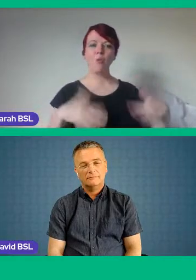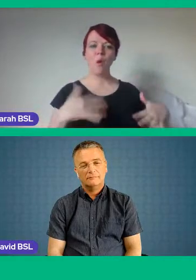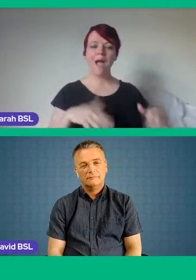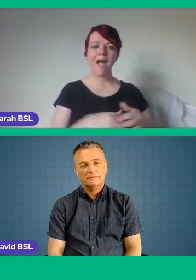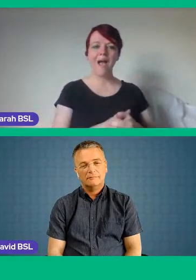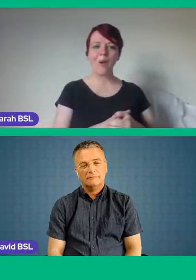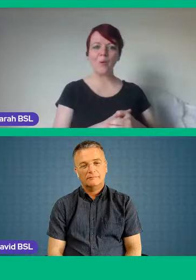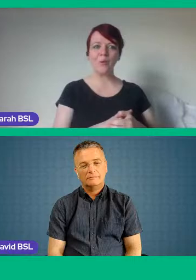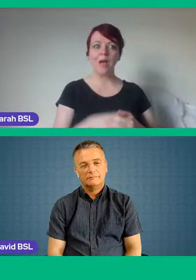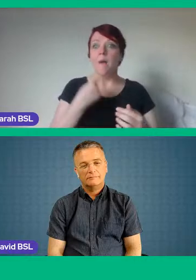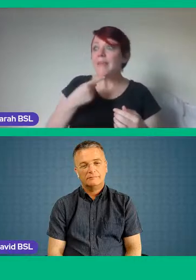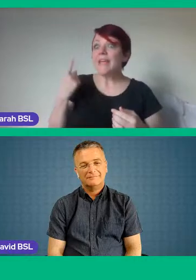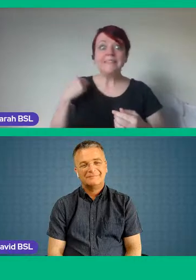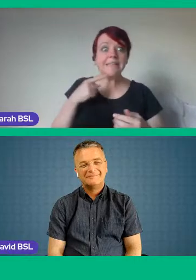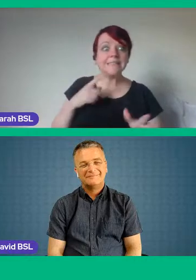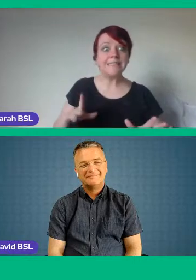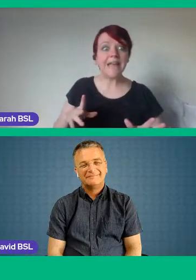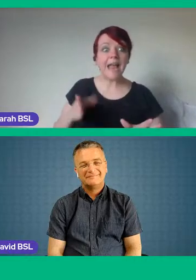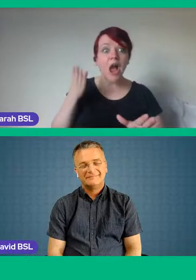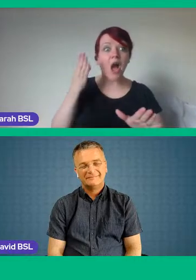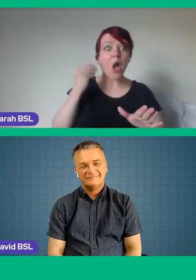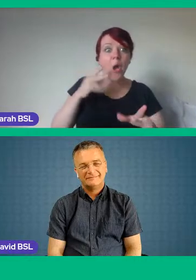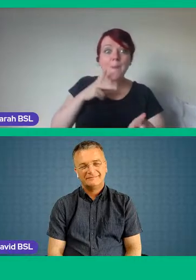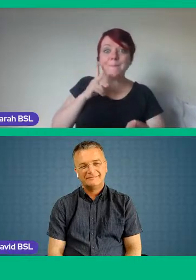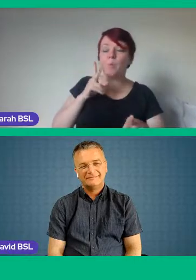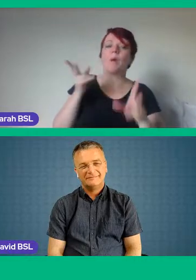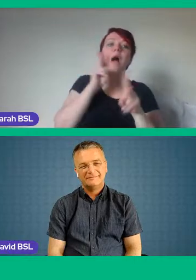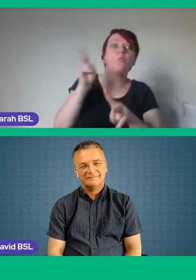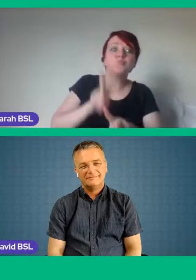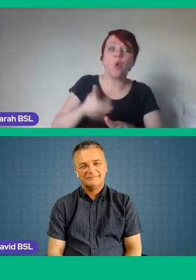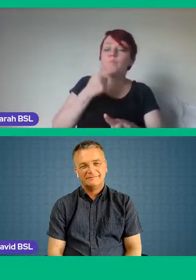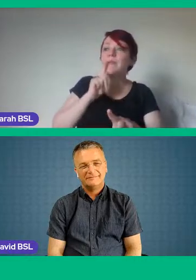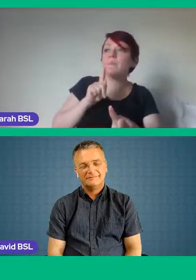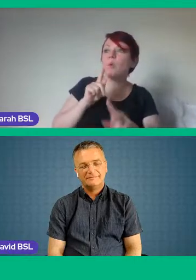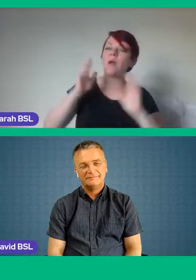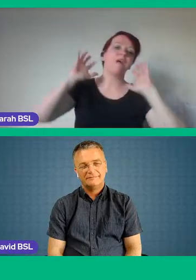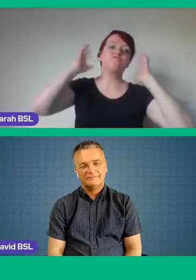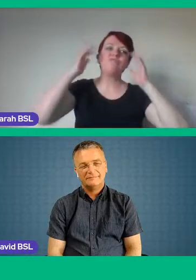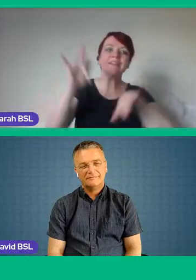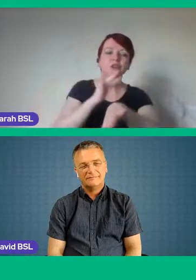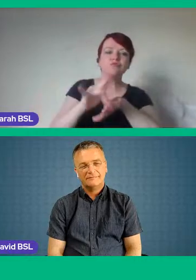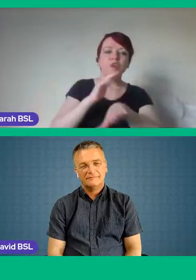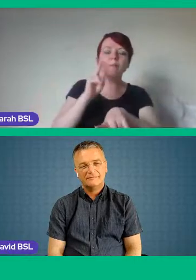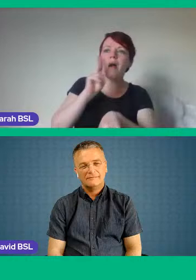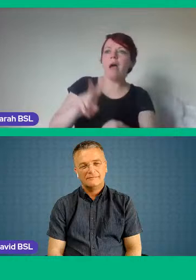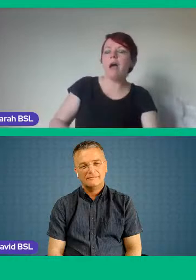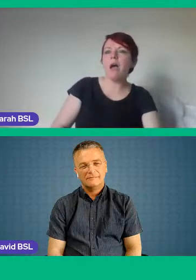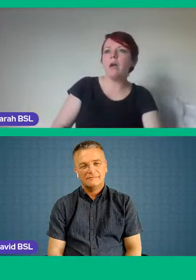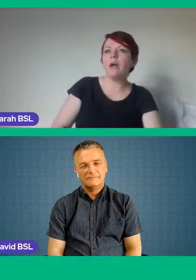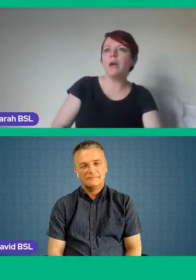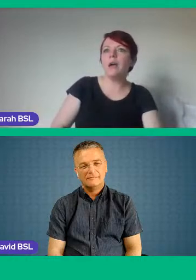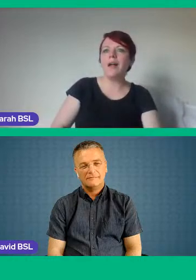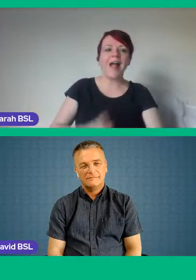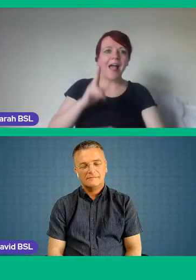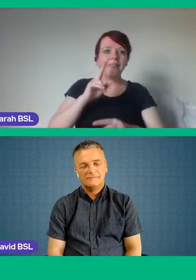to their radio drama , and because I edited and put Eccles on and sound effects,